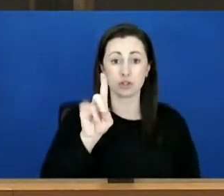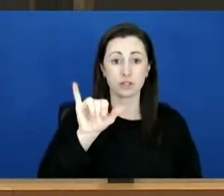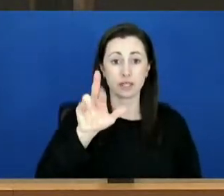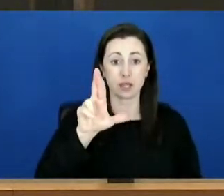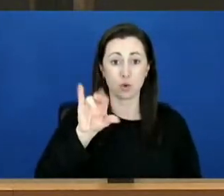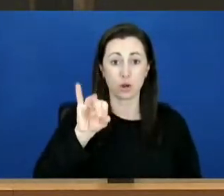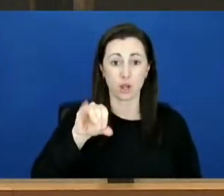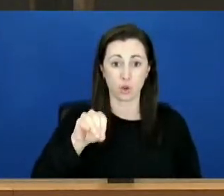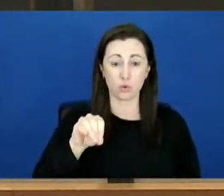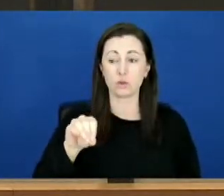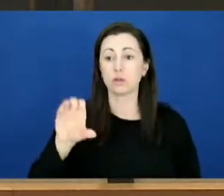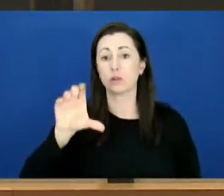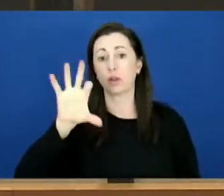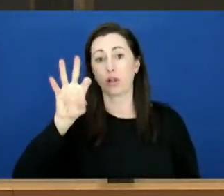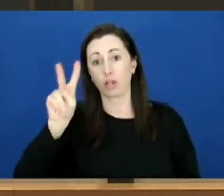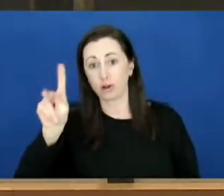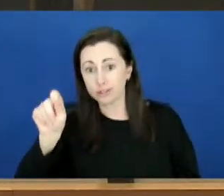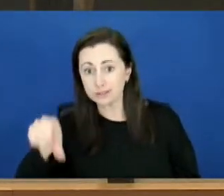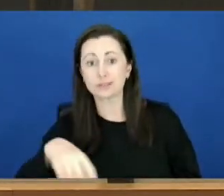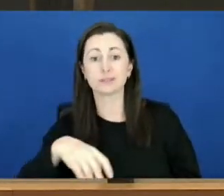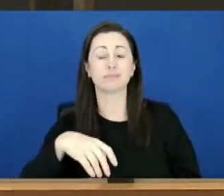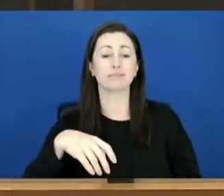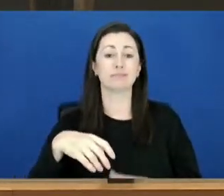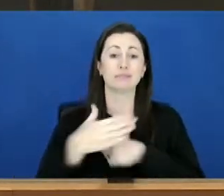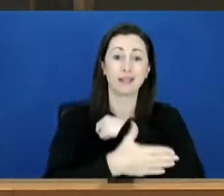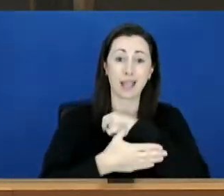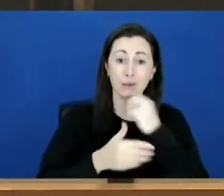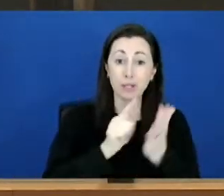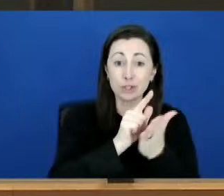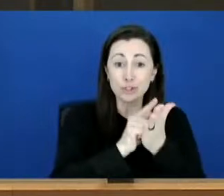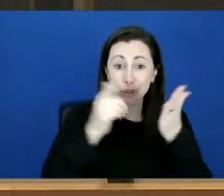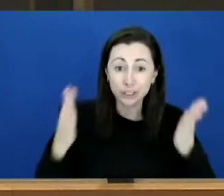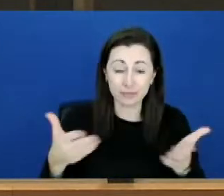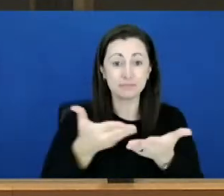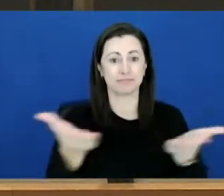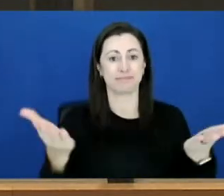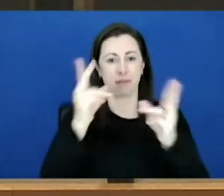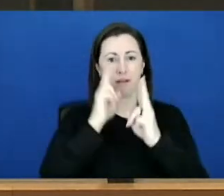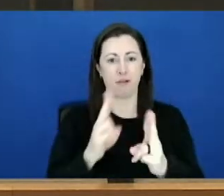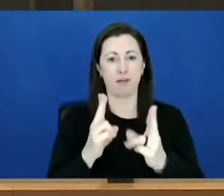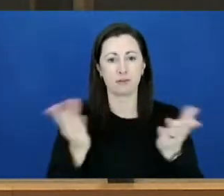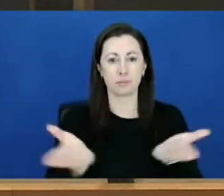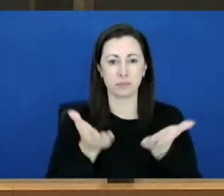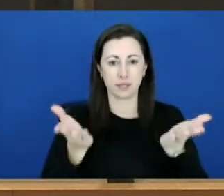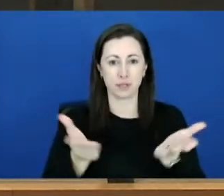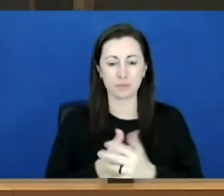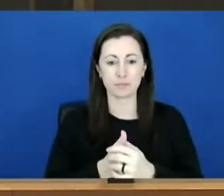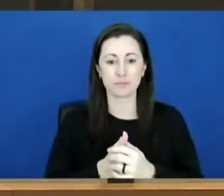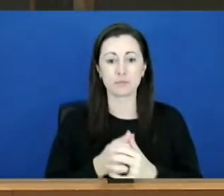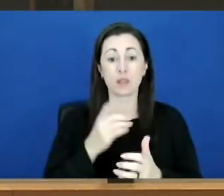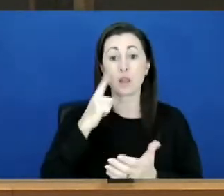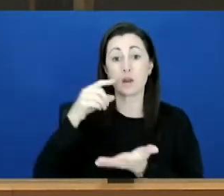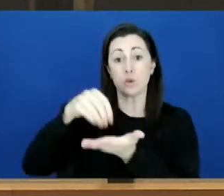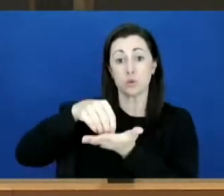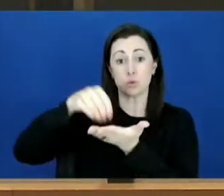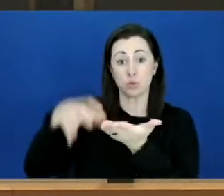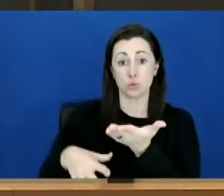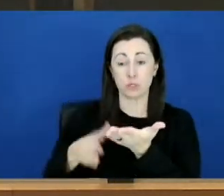COMMISSION, COUNTY MANAGER